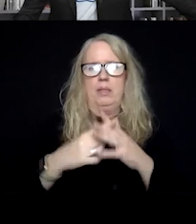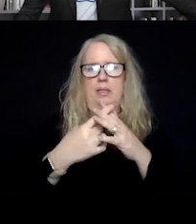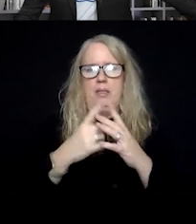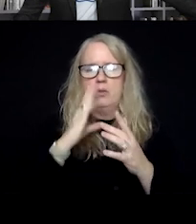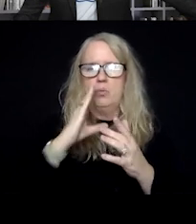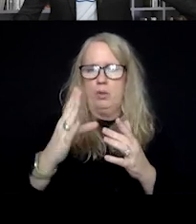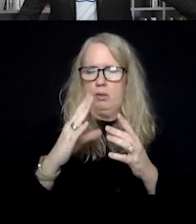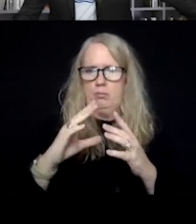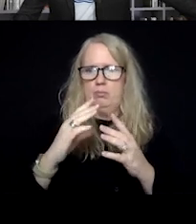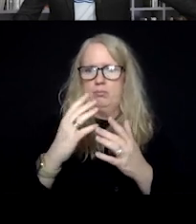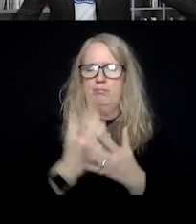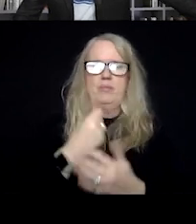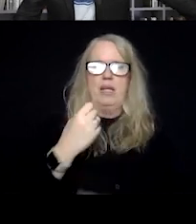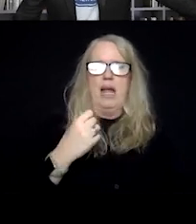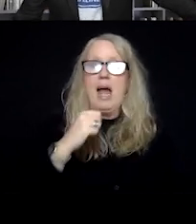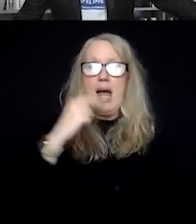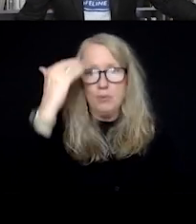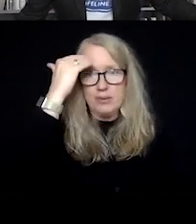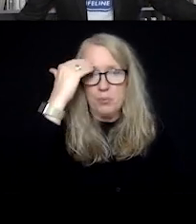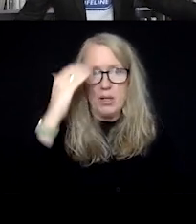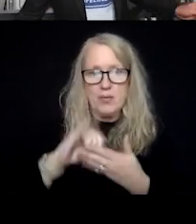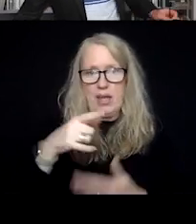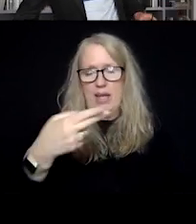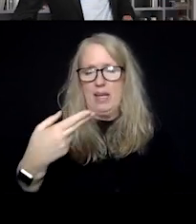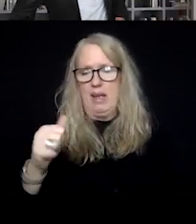I WAS NOT AWARE OF THIS COMPANY, HAZEL, THAT IS HIGHLIGHTED IN